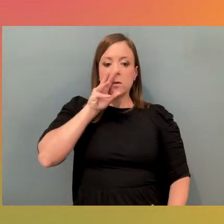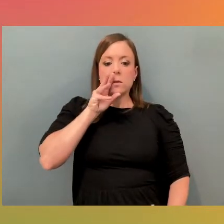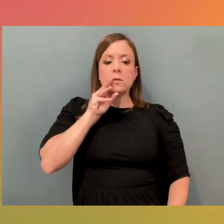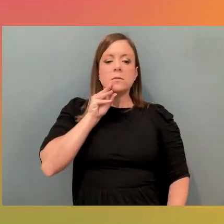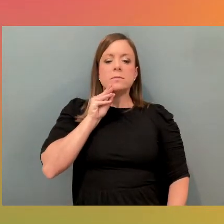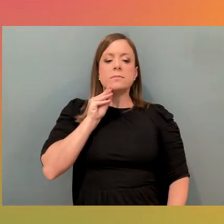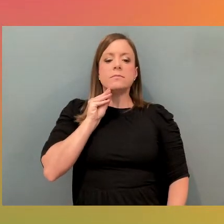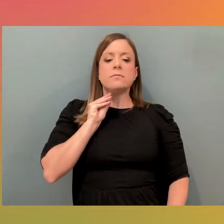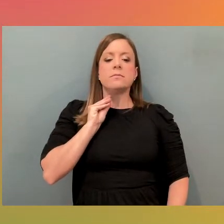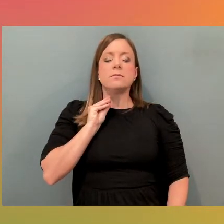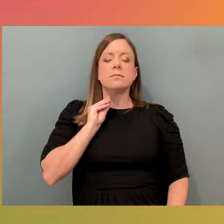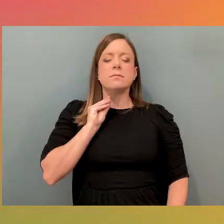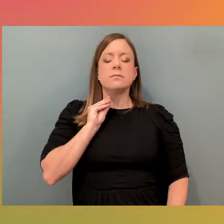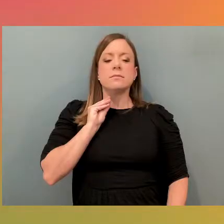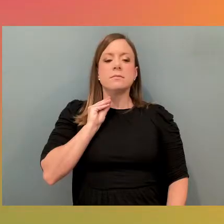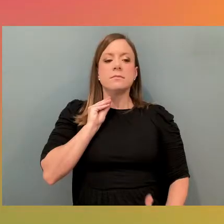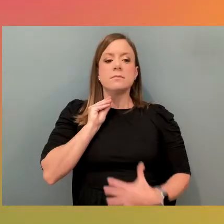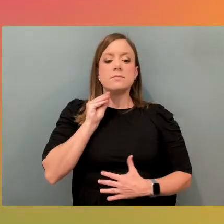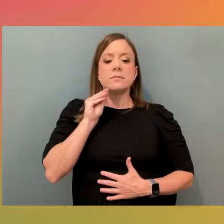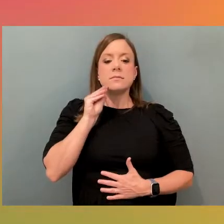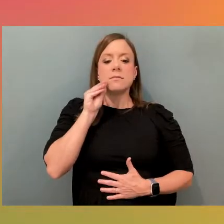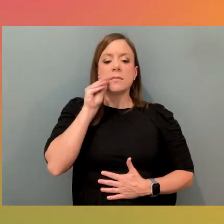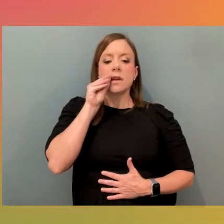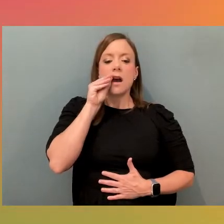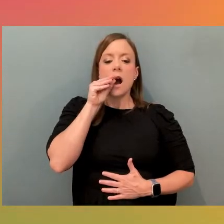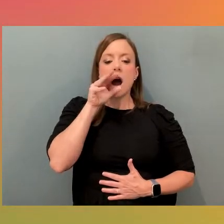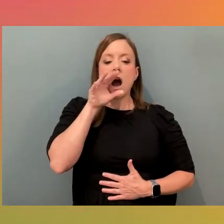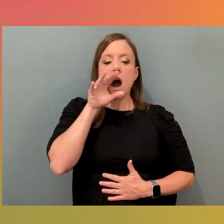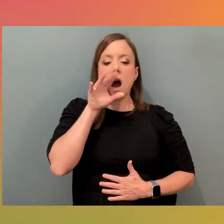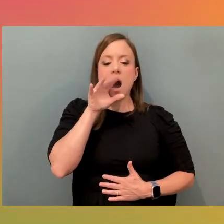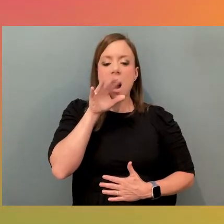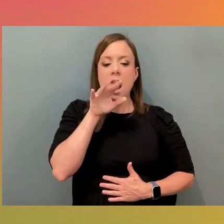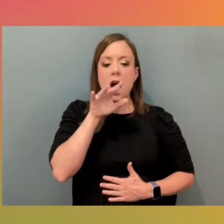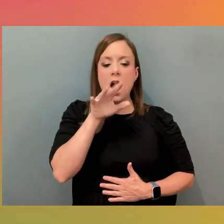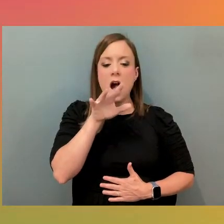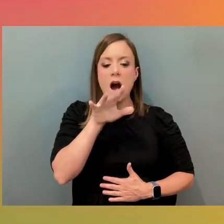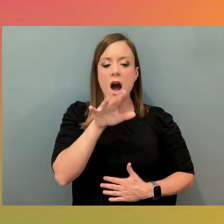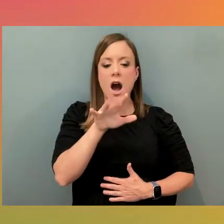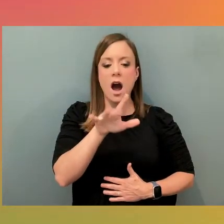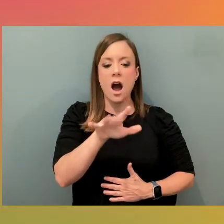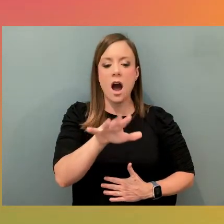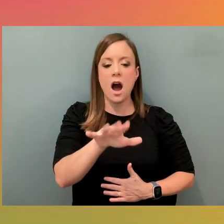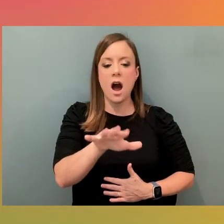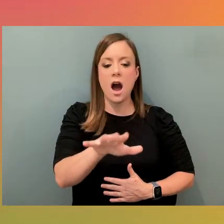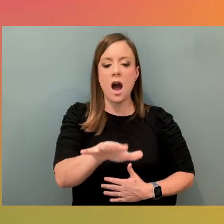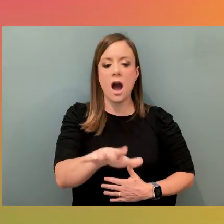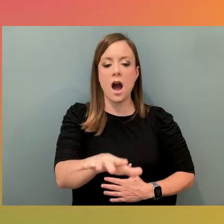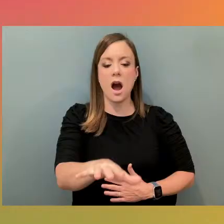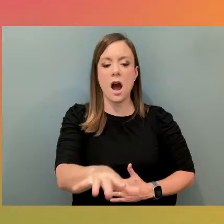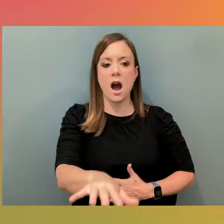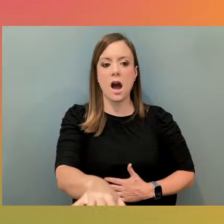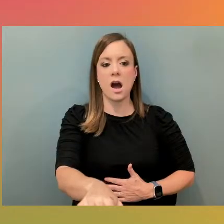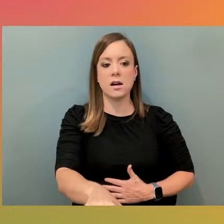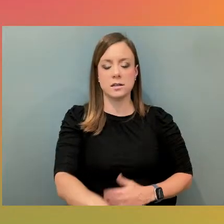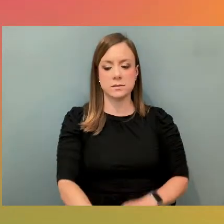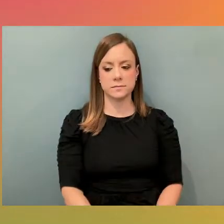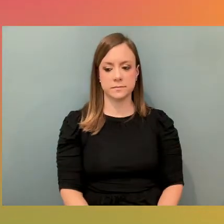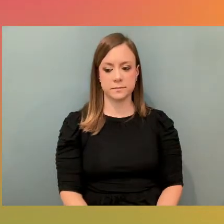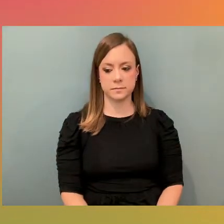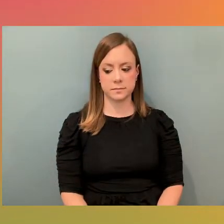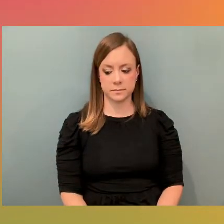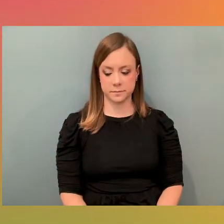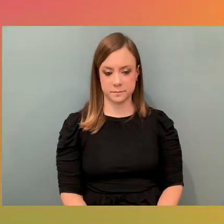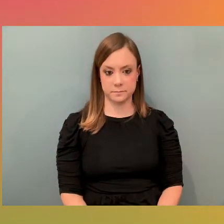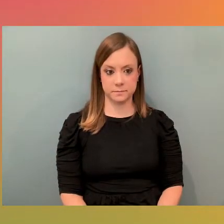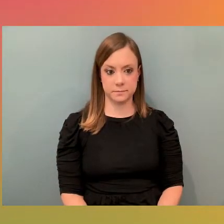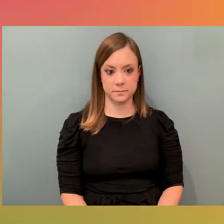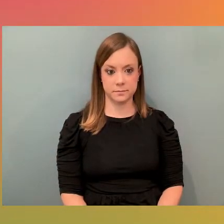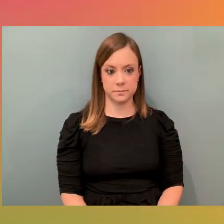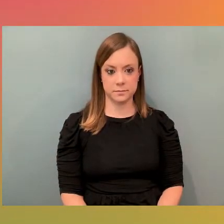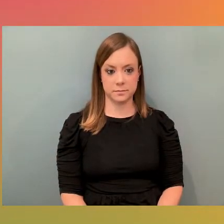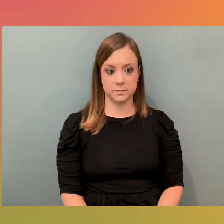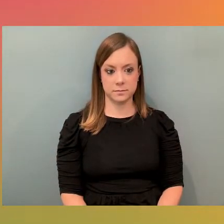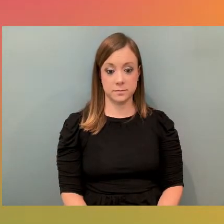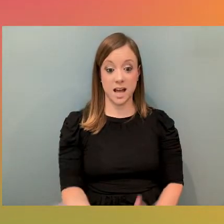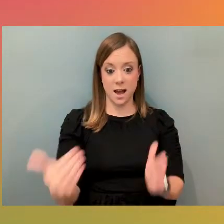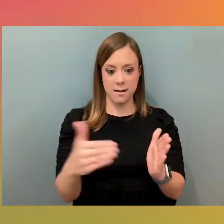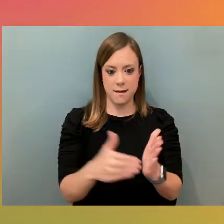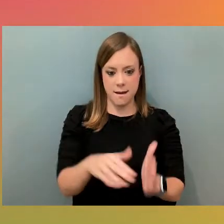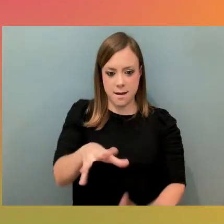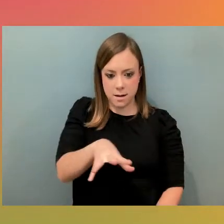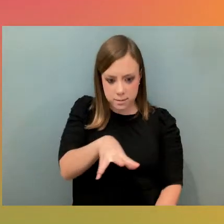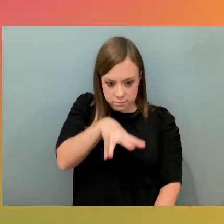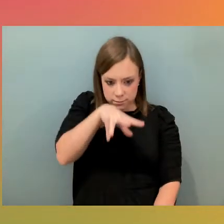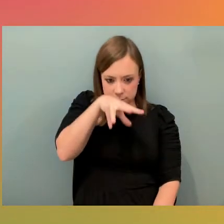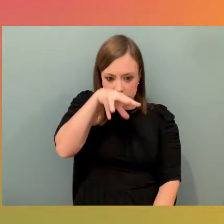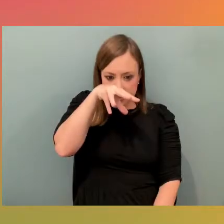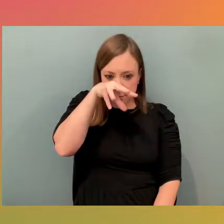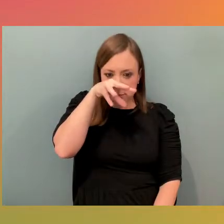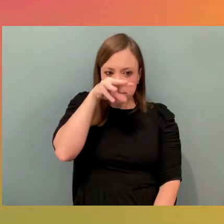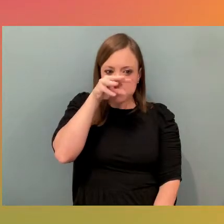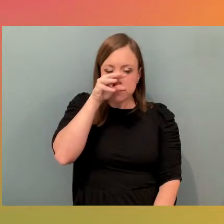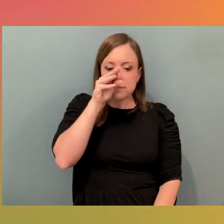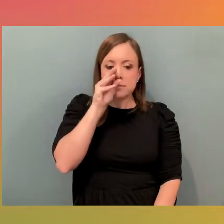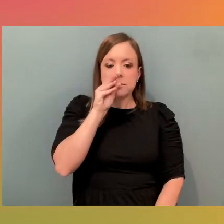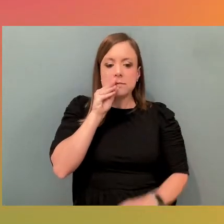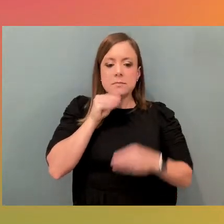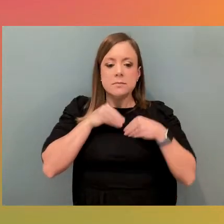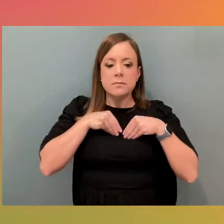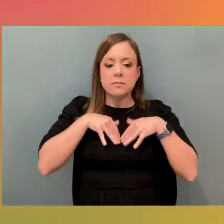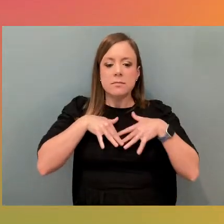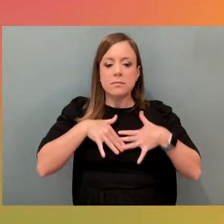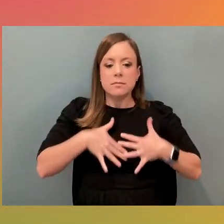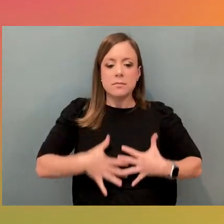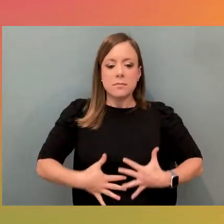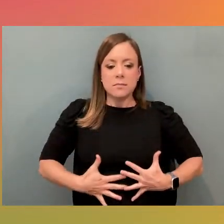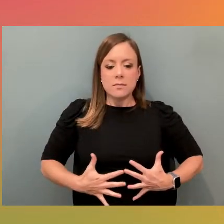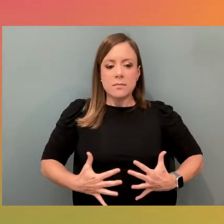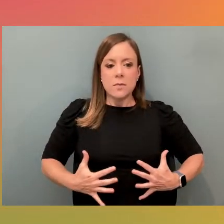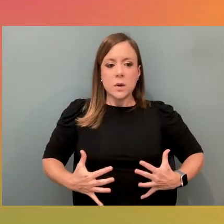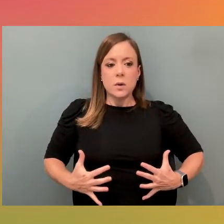YOU MIGHT TAKE A BIG BREATH IN.